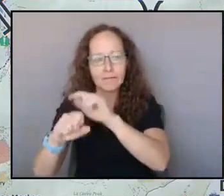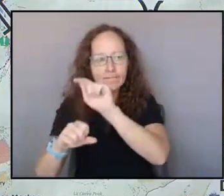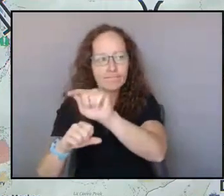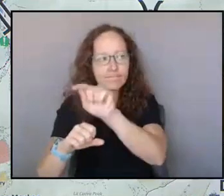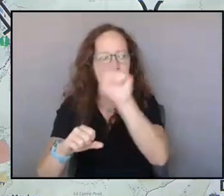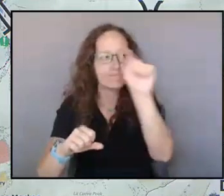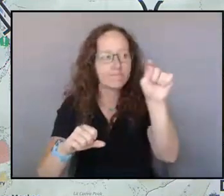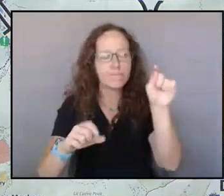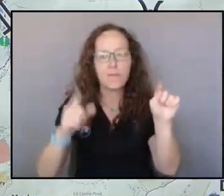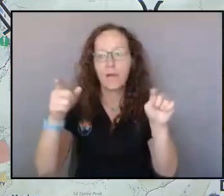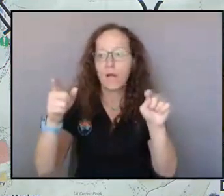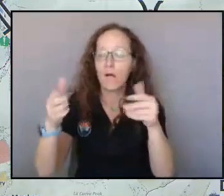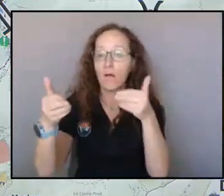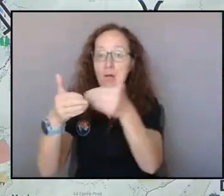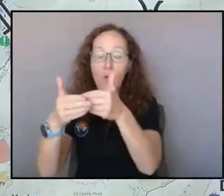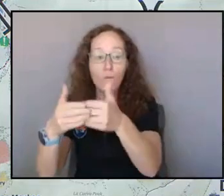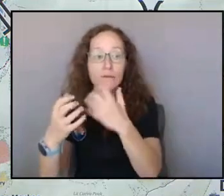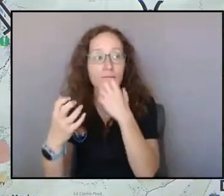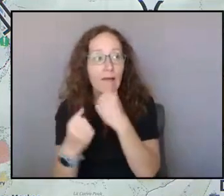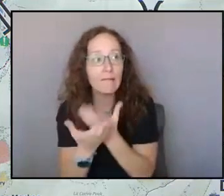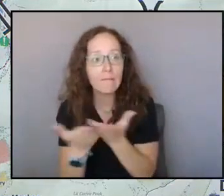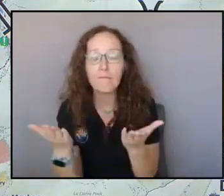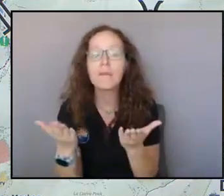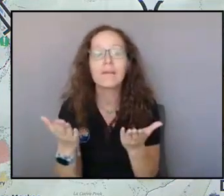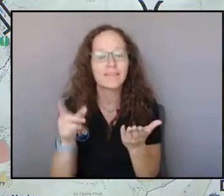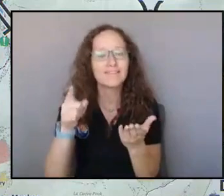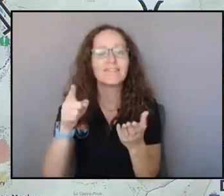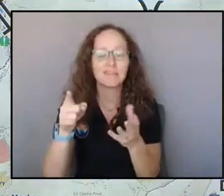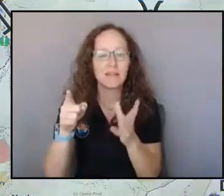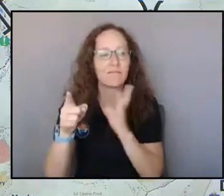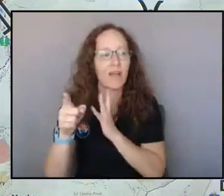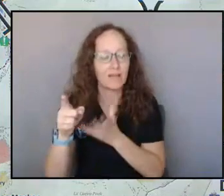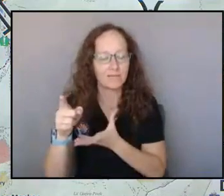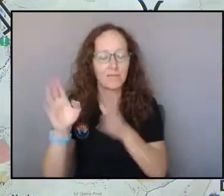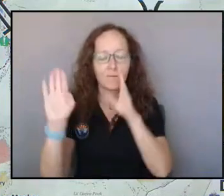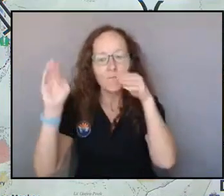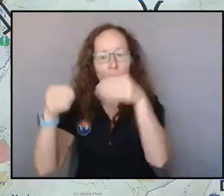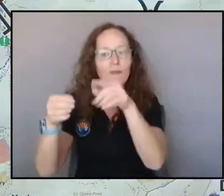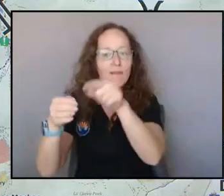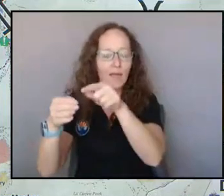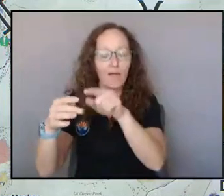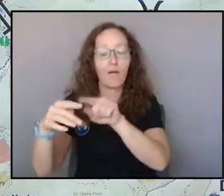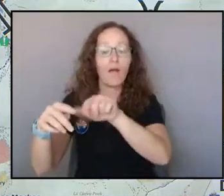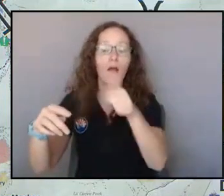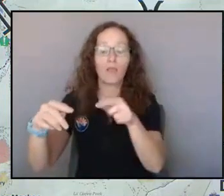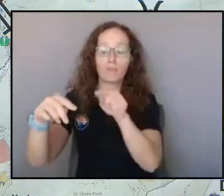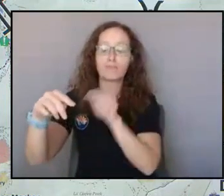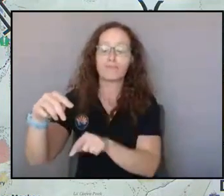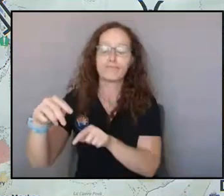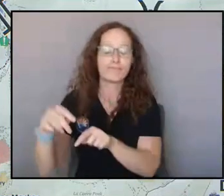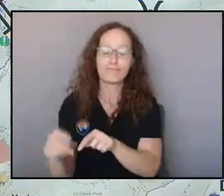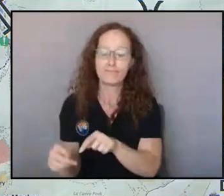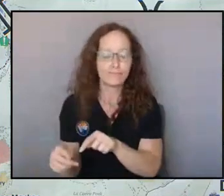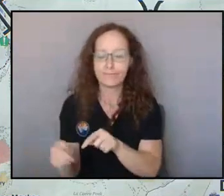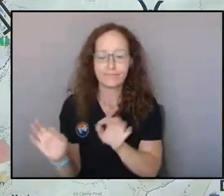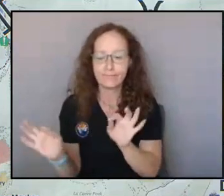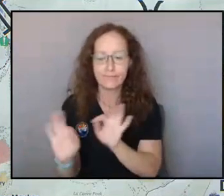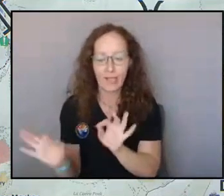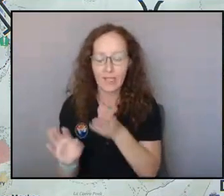THE STUFF ALONG THE 121 CORRIDOR WHERE THE FIRE'S BEEN GETTING ON TO THE ROAD, THAT WILL ALSO ADD ACRES TO THE FIRE.